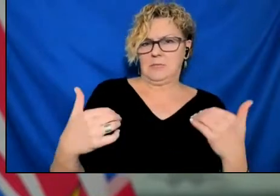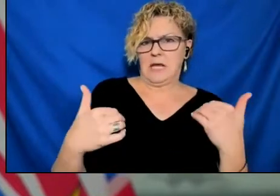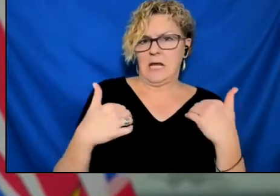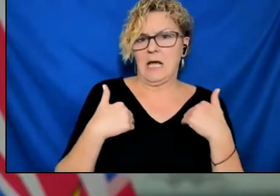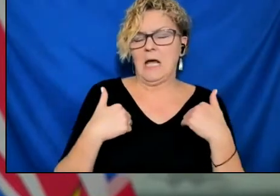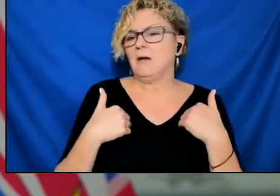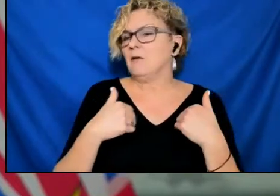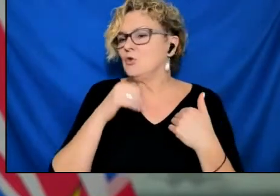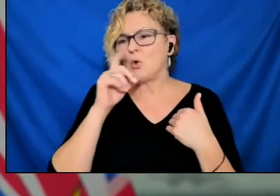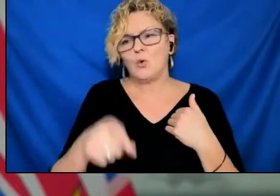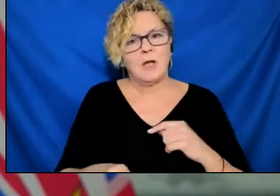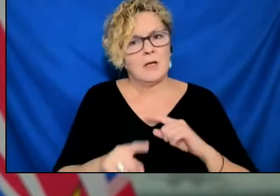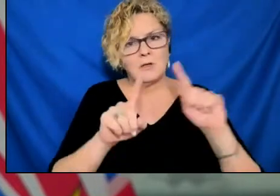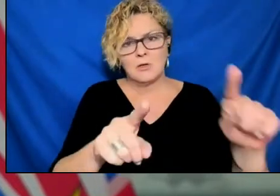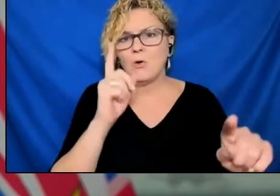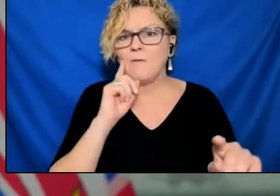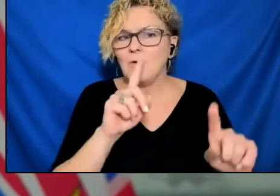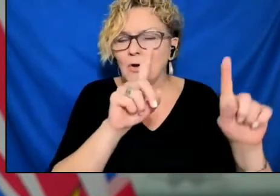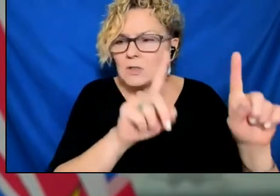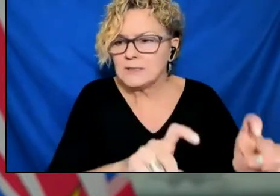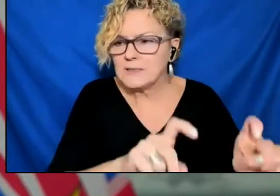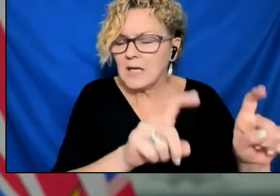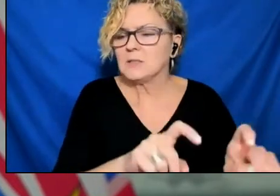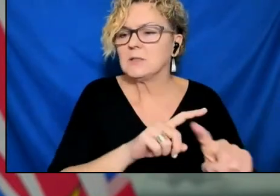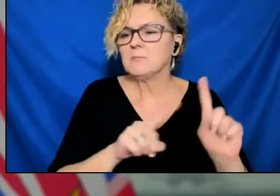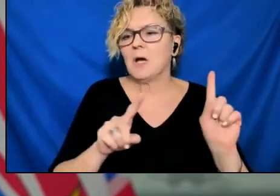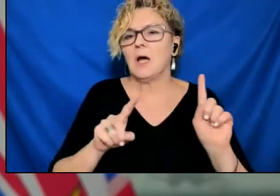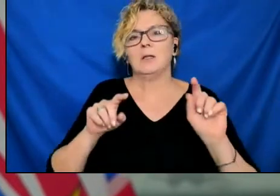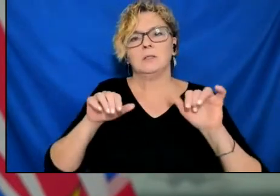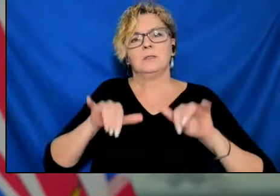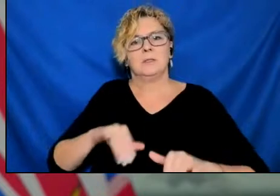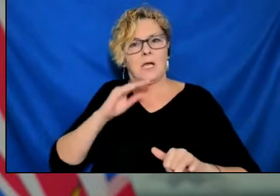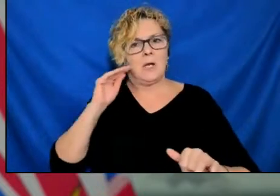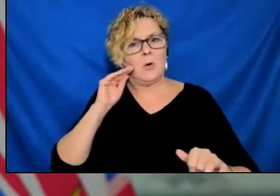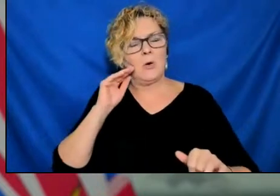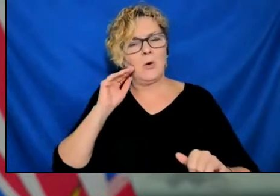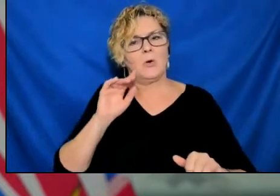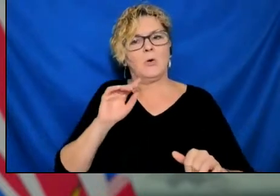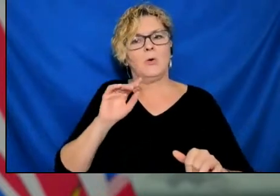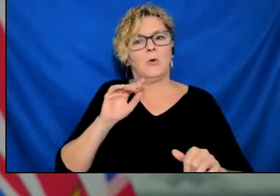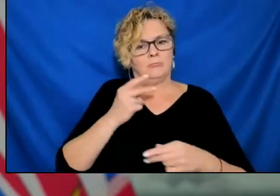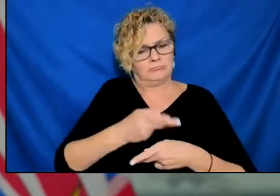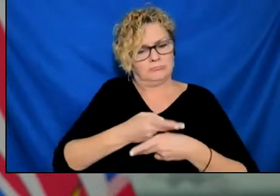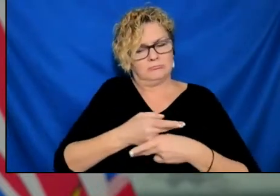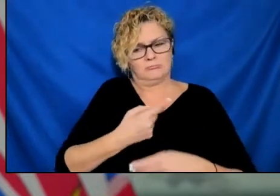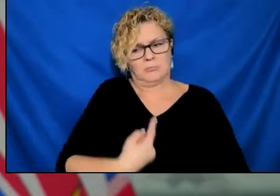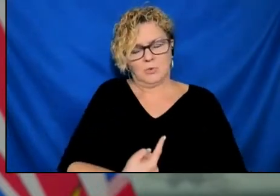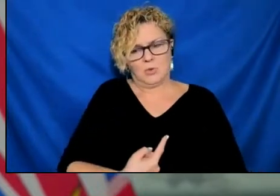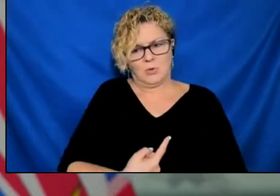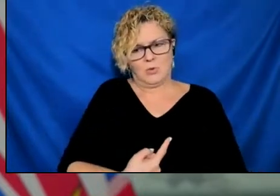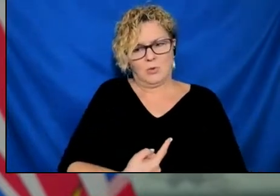representation after new cases in the province in the last 24 hours, you totally different